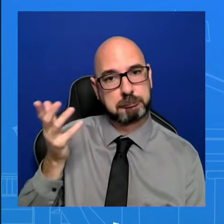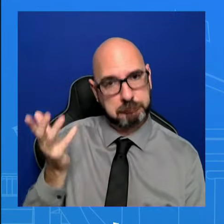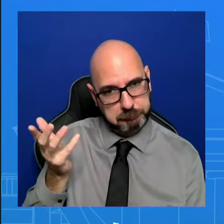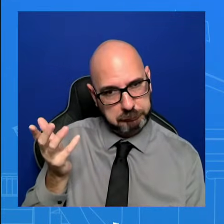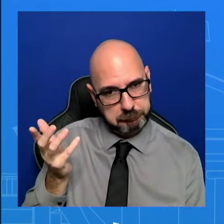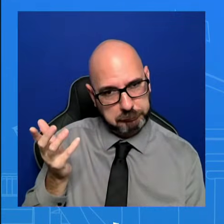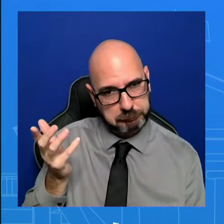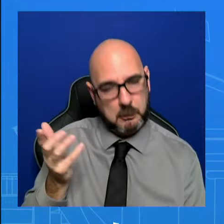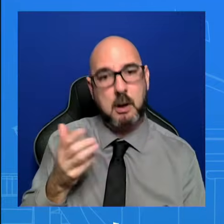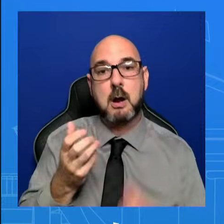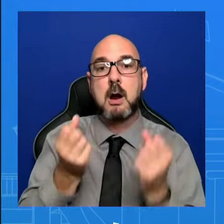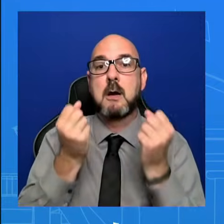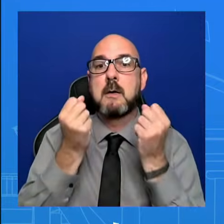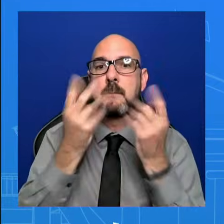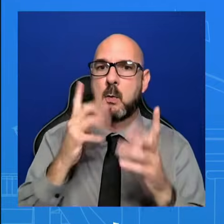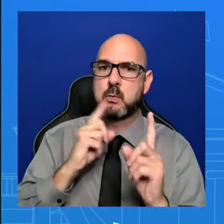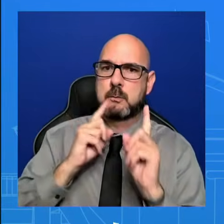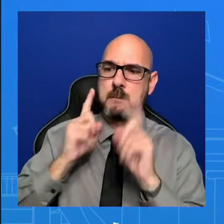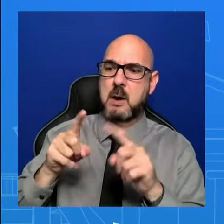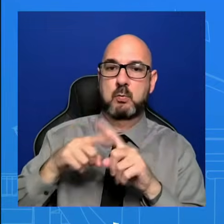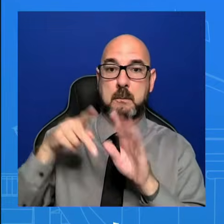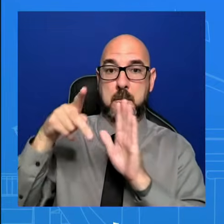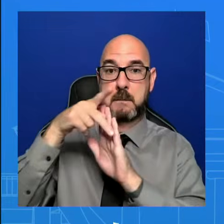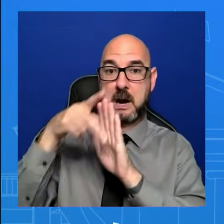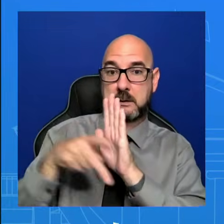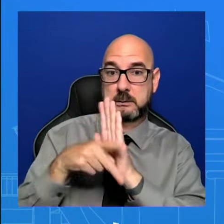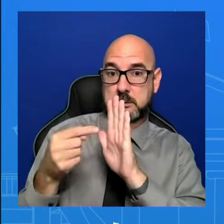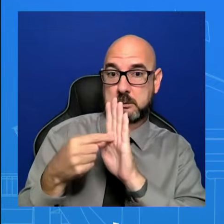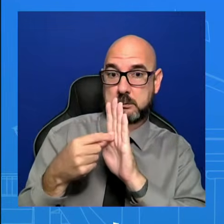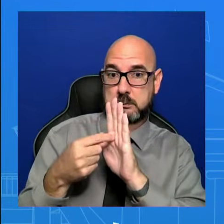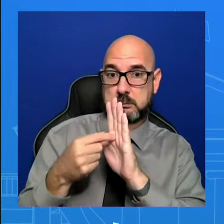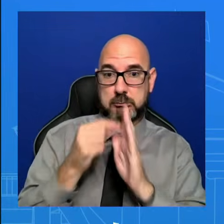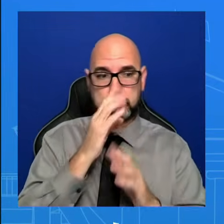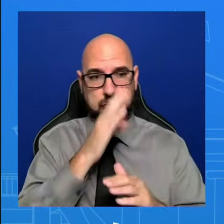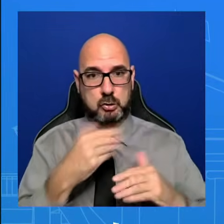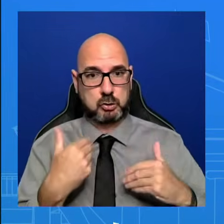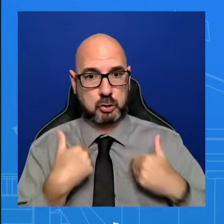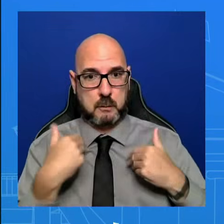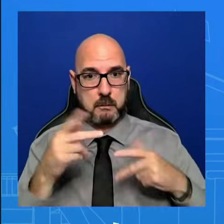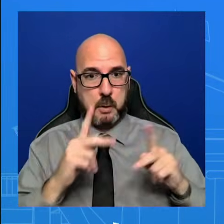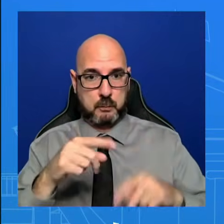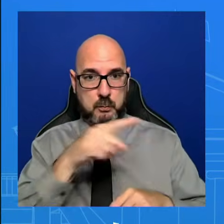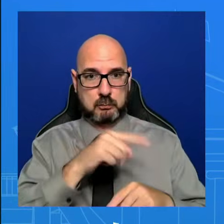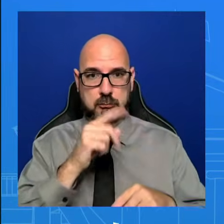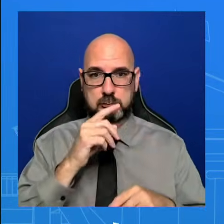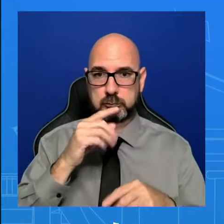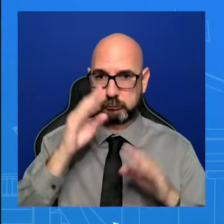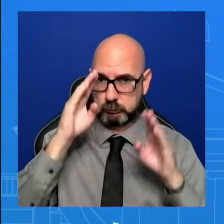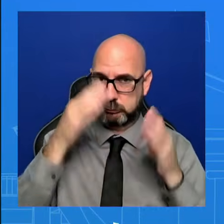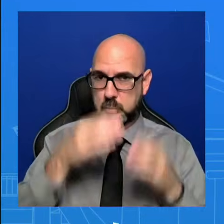that he knows that young people care about. And a lot of those actions are popular with those young folks, whether it's giving a little bit of breathing room